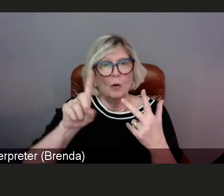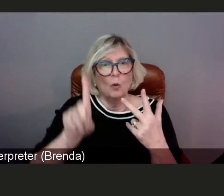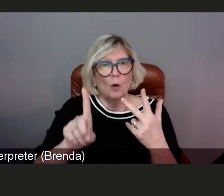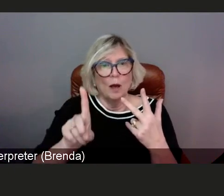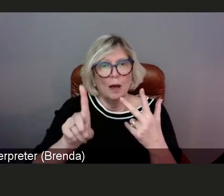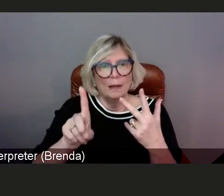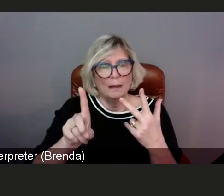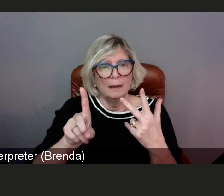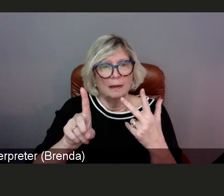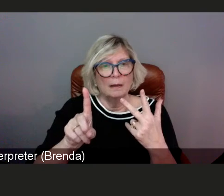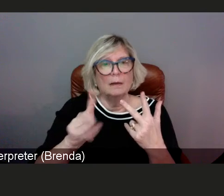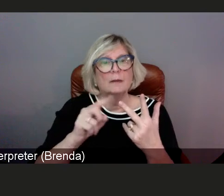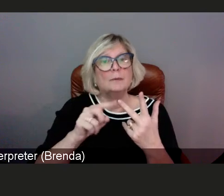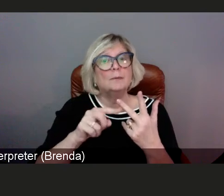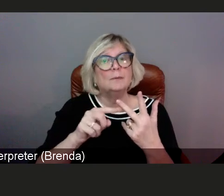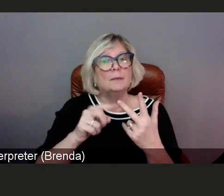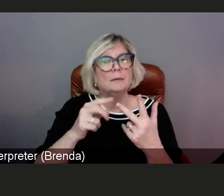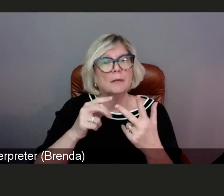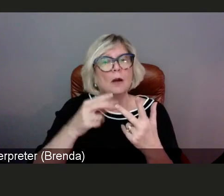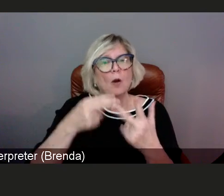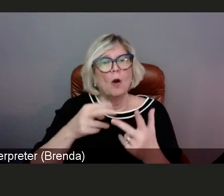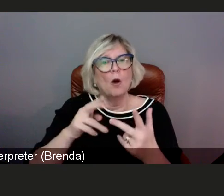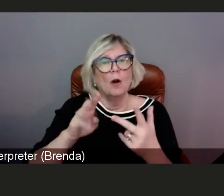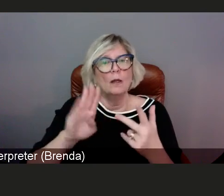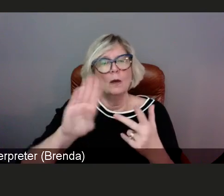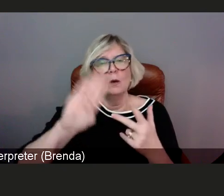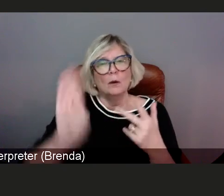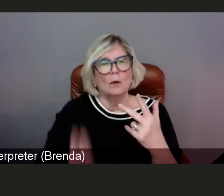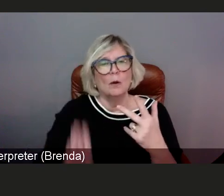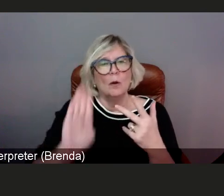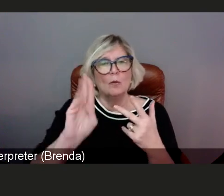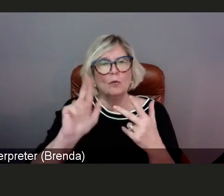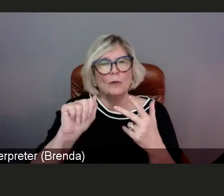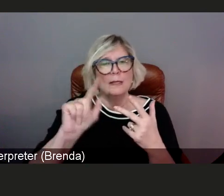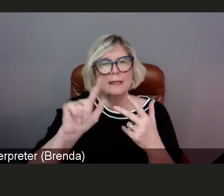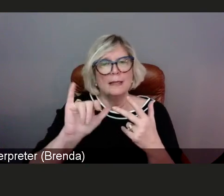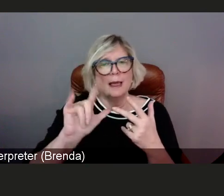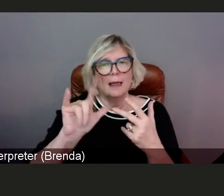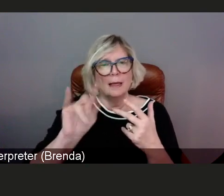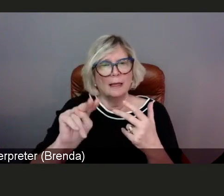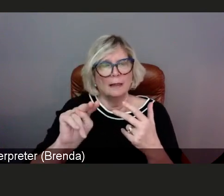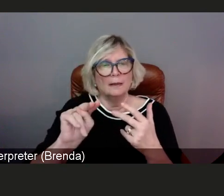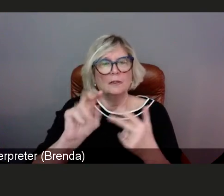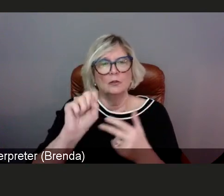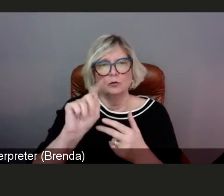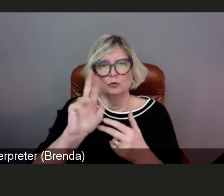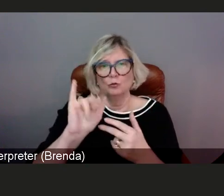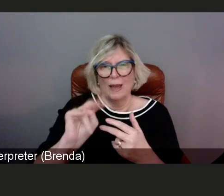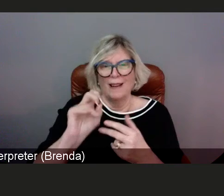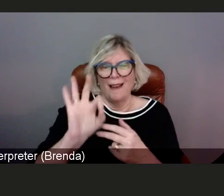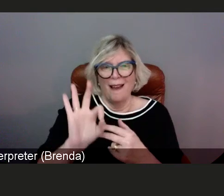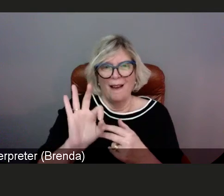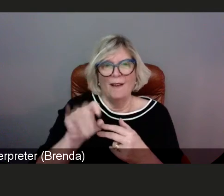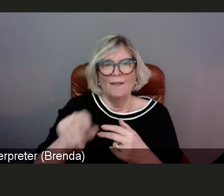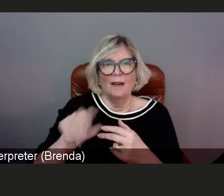and that is known as the Brazilian strain. These three strains have all been identified